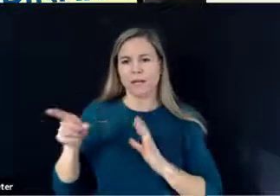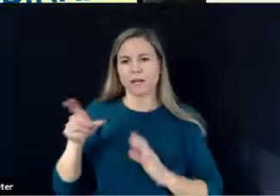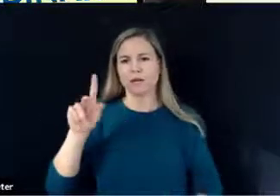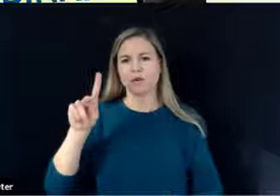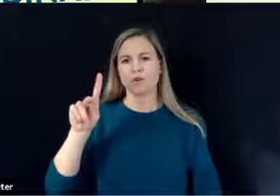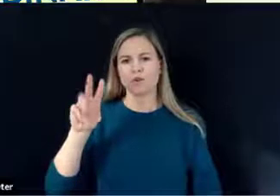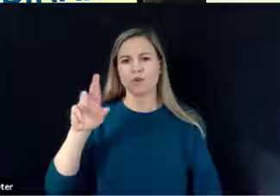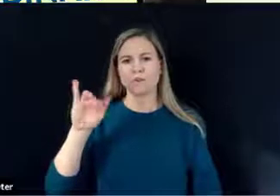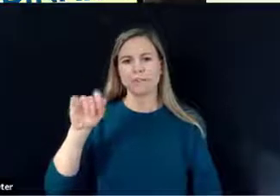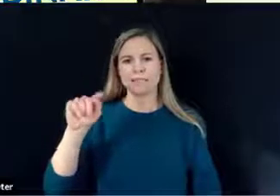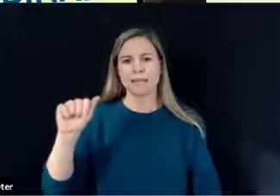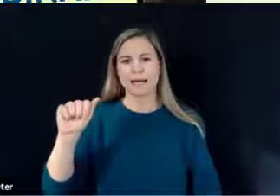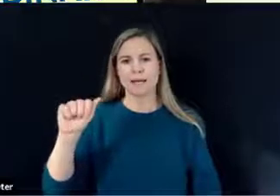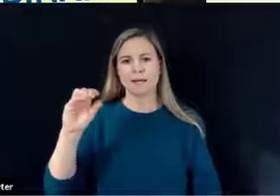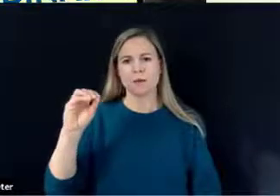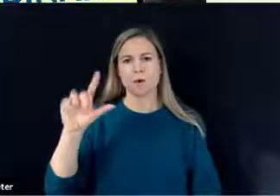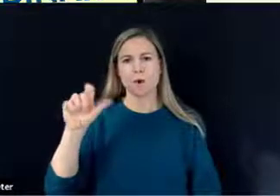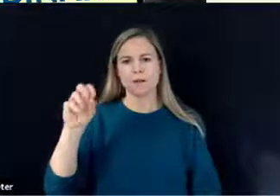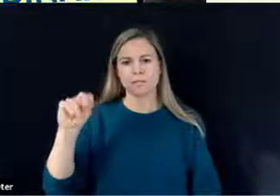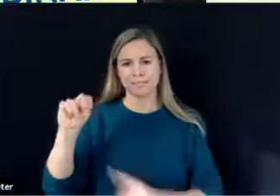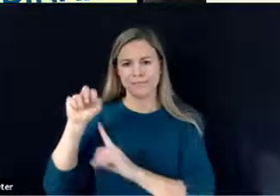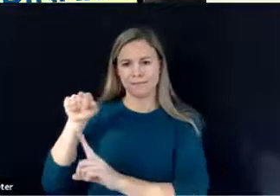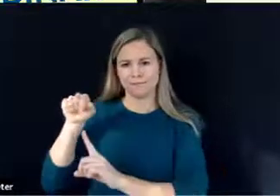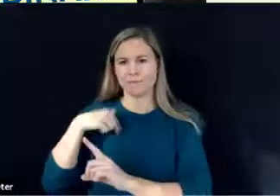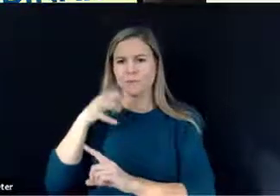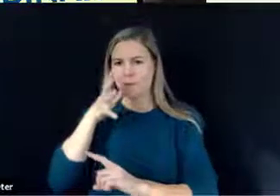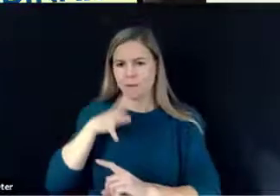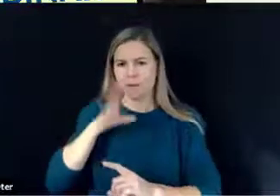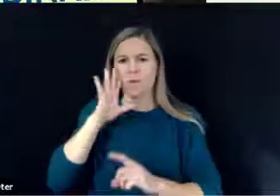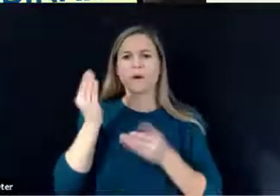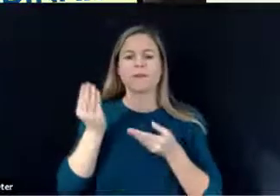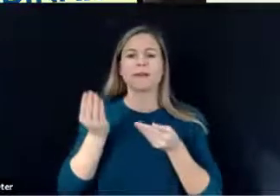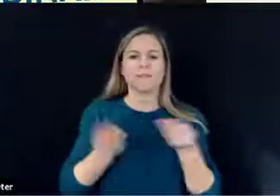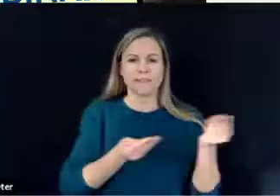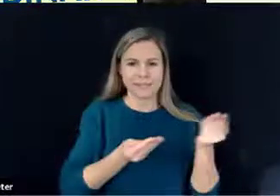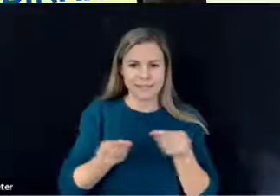a group that now includes families from four different countries